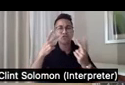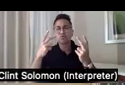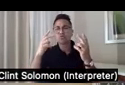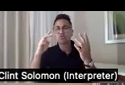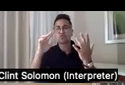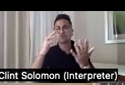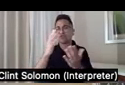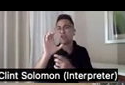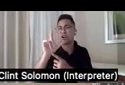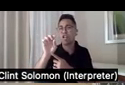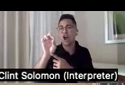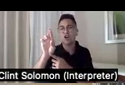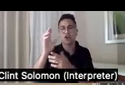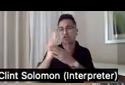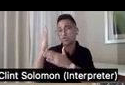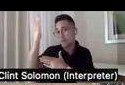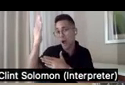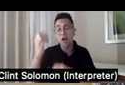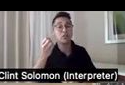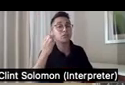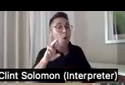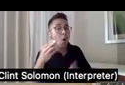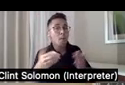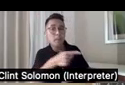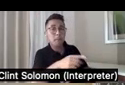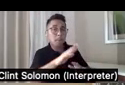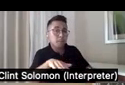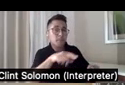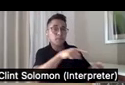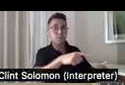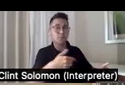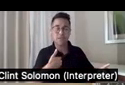or because perhaps the child has difficulty cognitively interpreting the meaning of